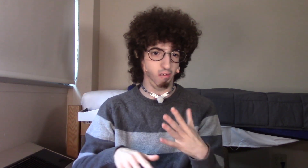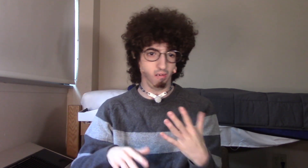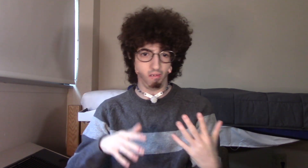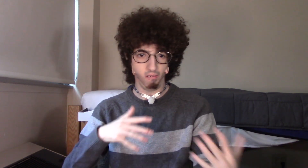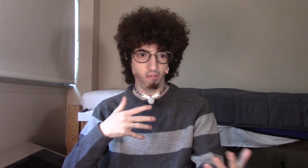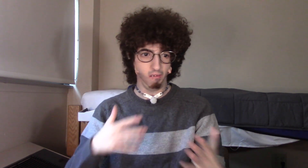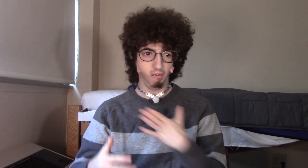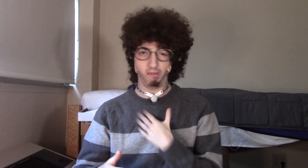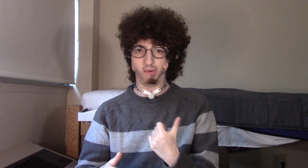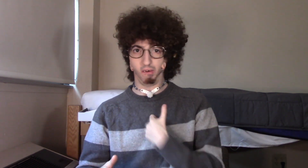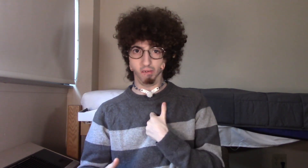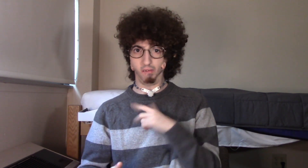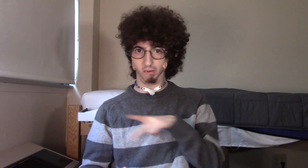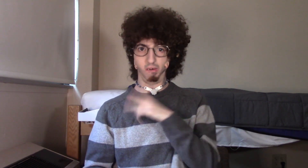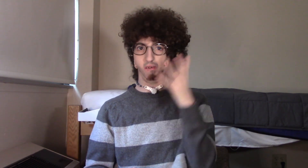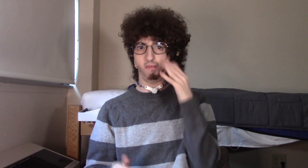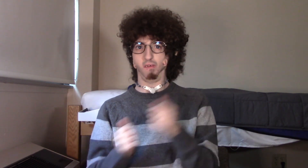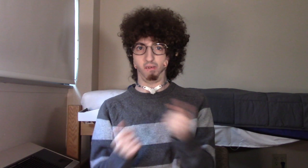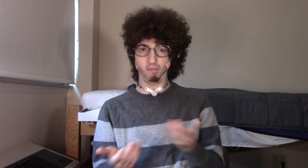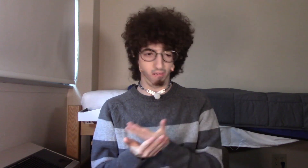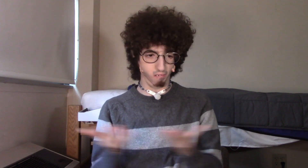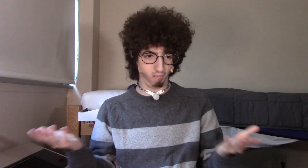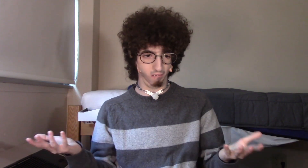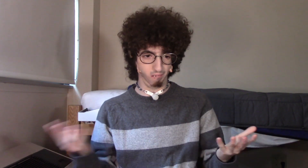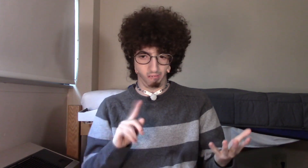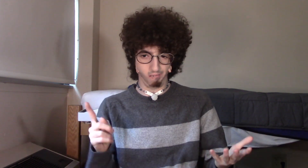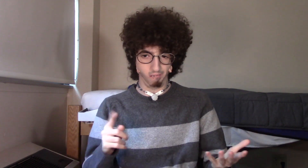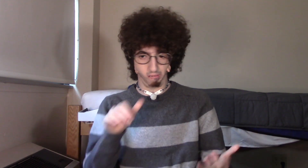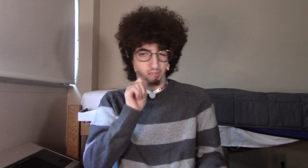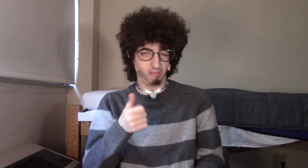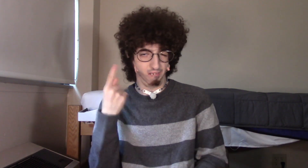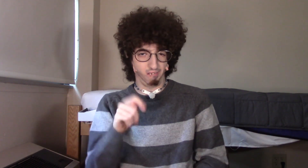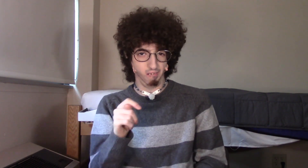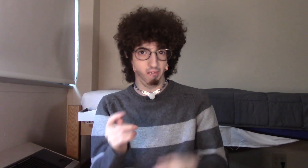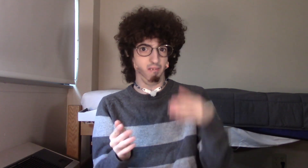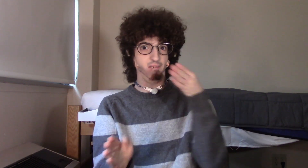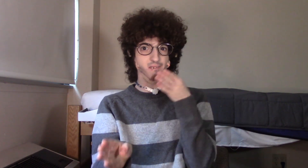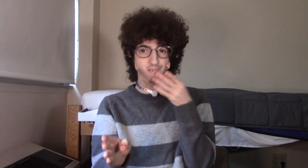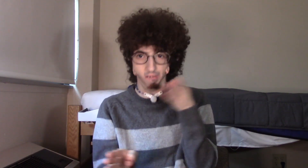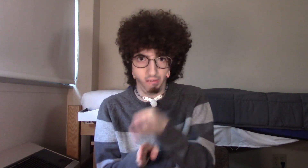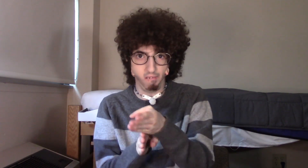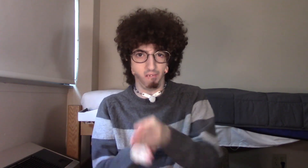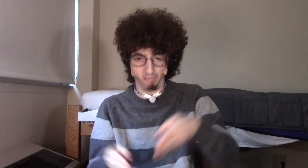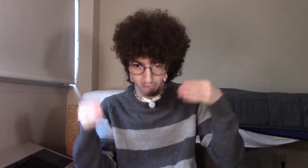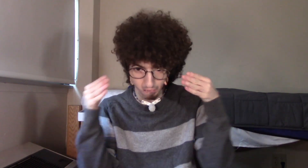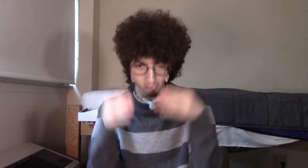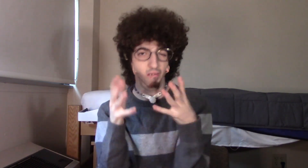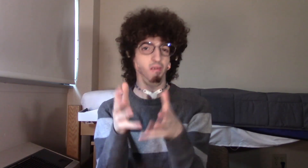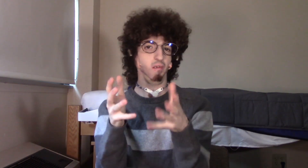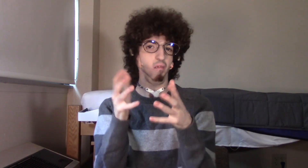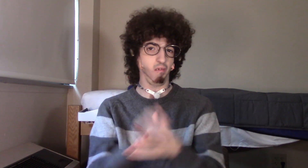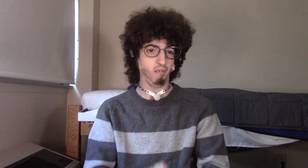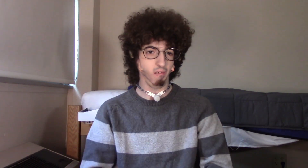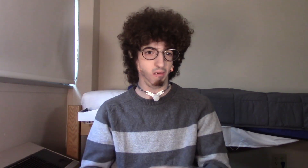my own personal experiences with those things, but it's not the main focal point